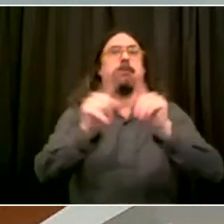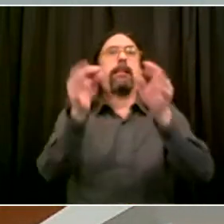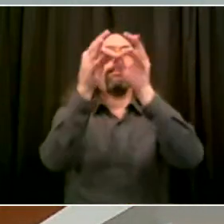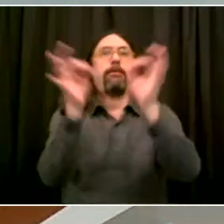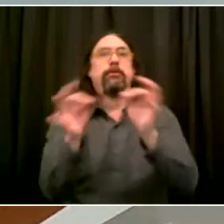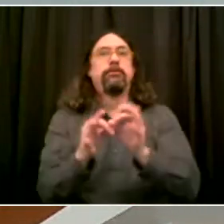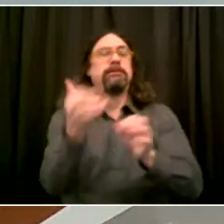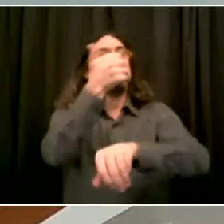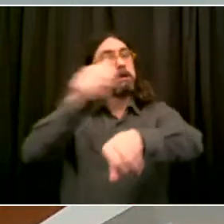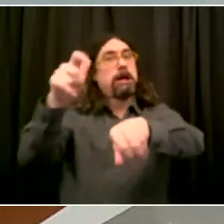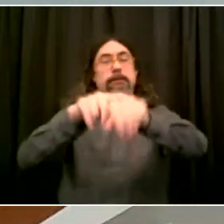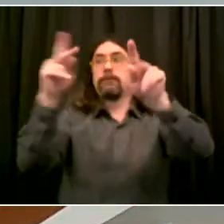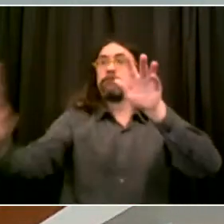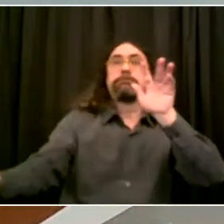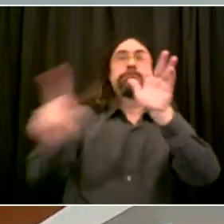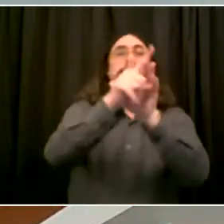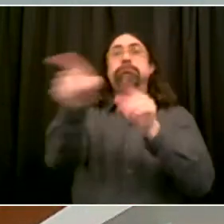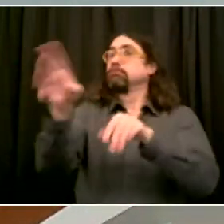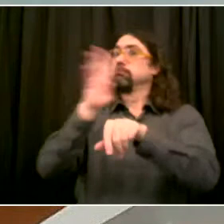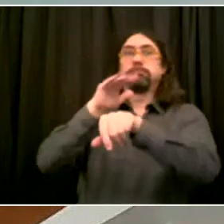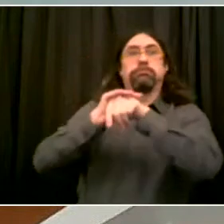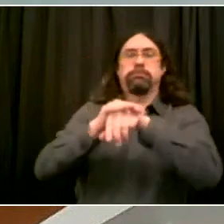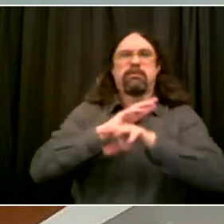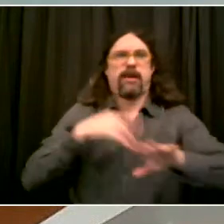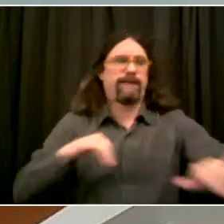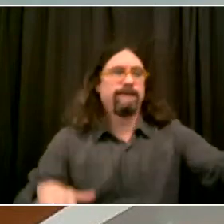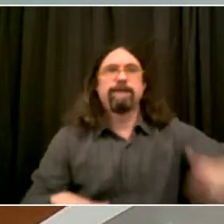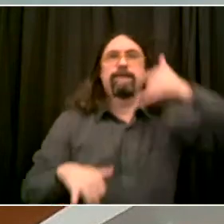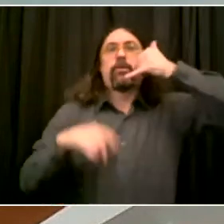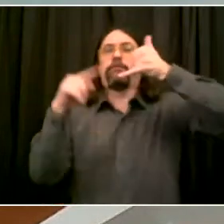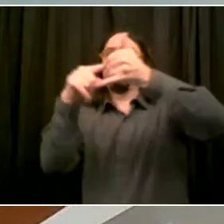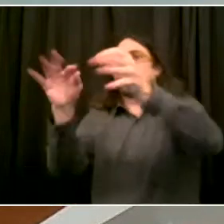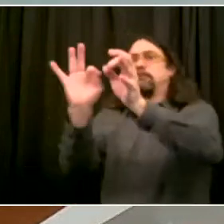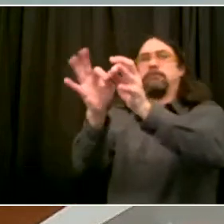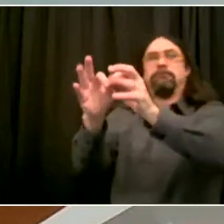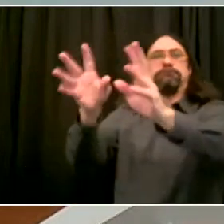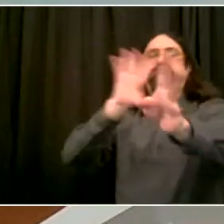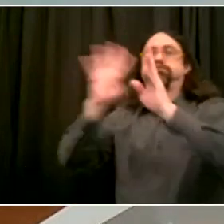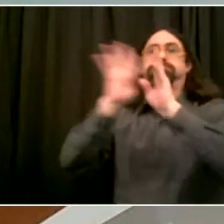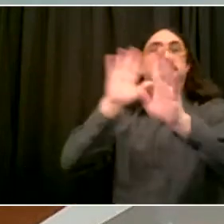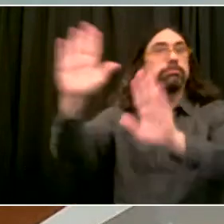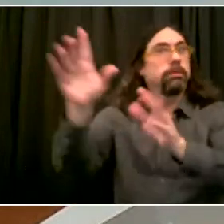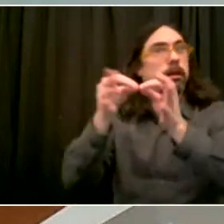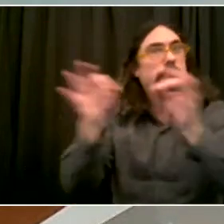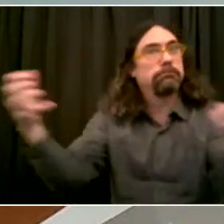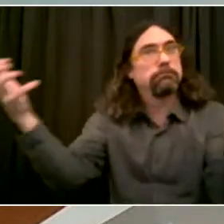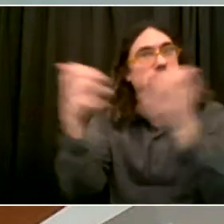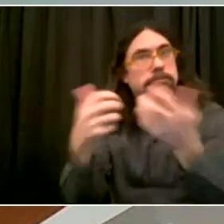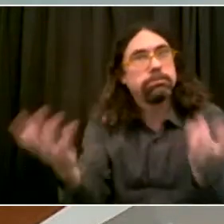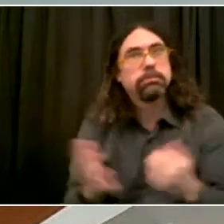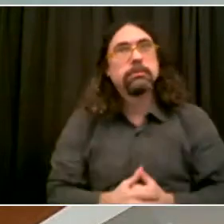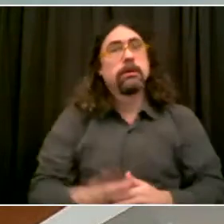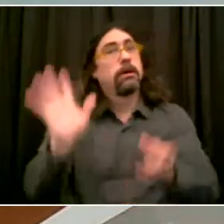TO THE SSMEA LANGUGUE AGLINE. THAT IS THE SAME LANGUAGE LINE WE USED ALL THE WAY IN MY PERSONAL